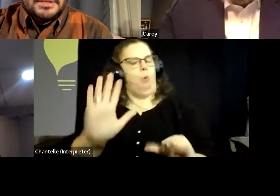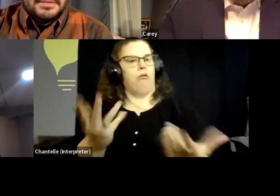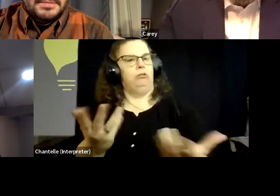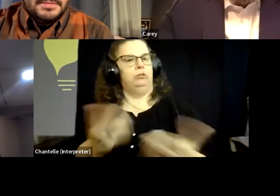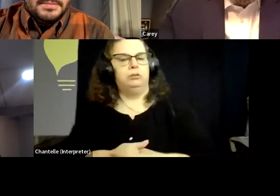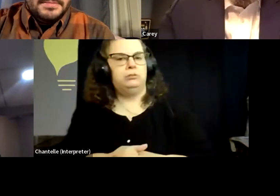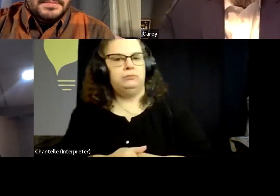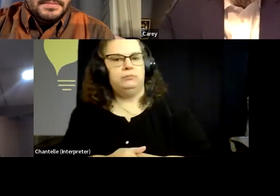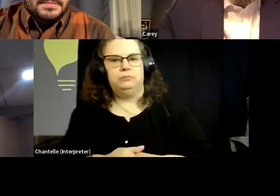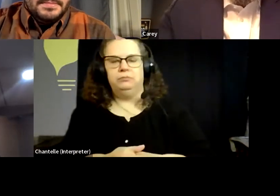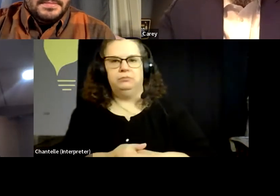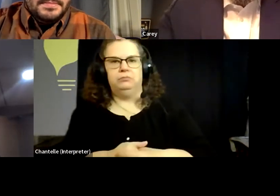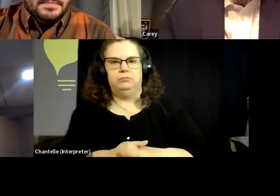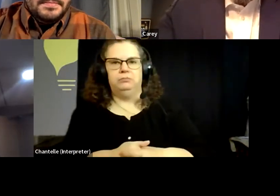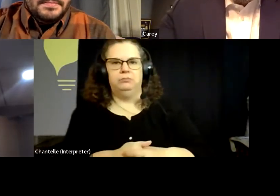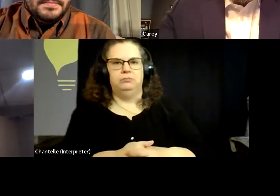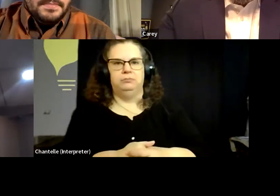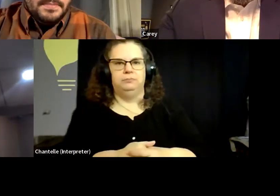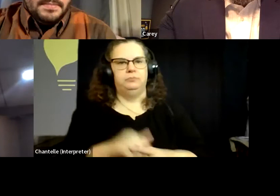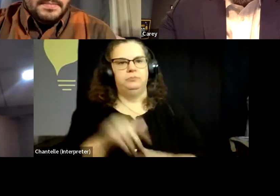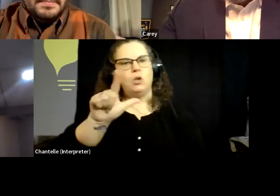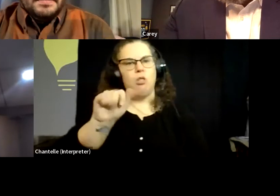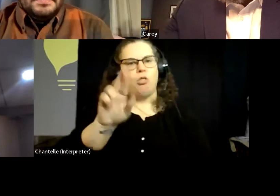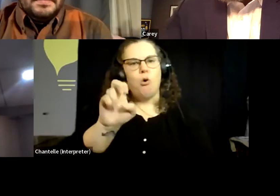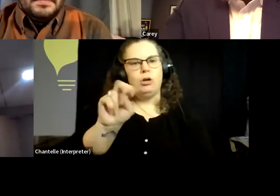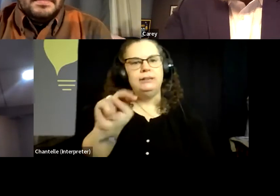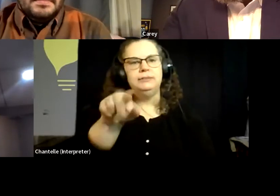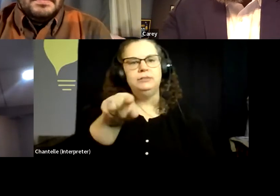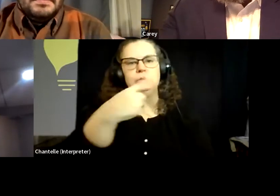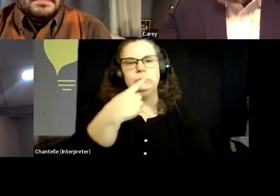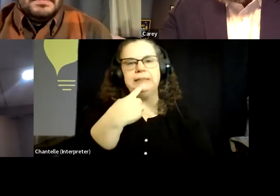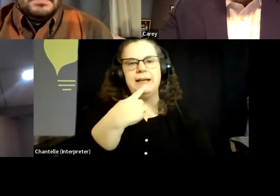. >> Carey: Lauren, you said that